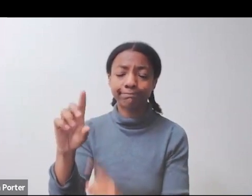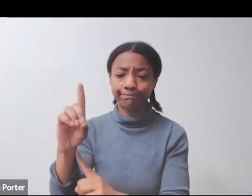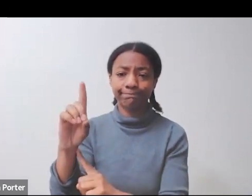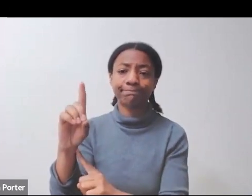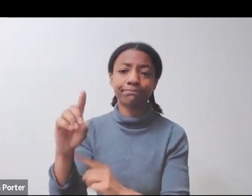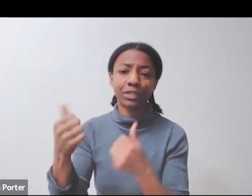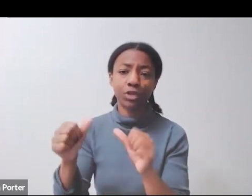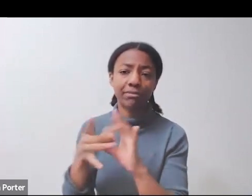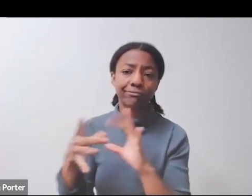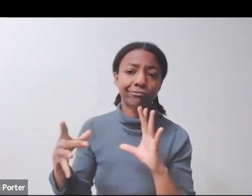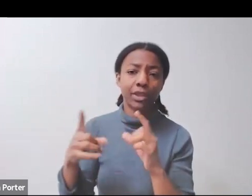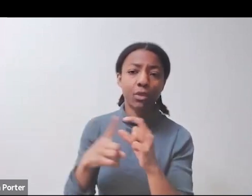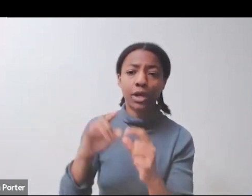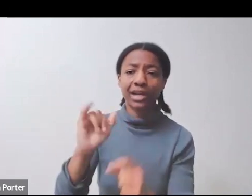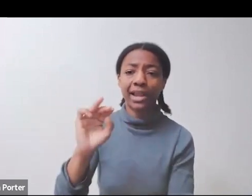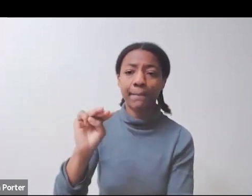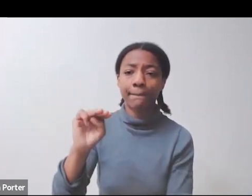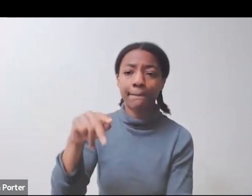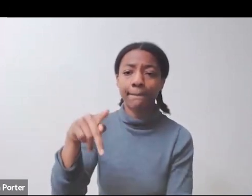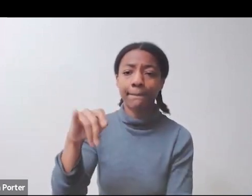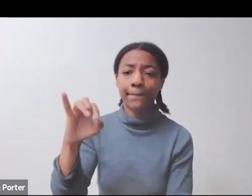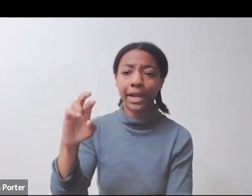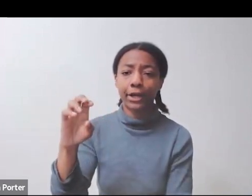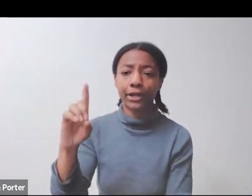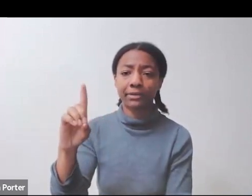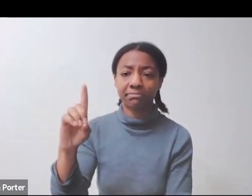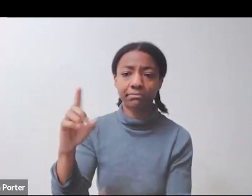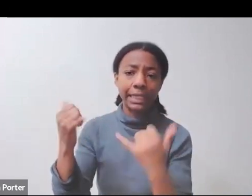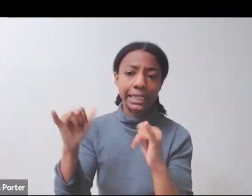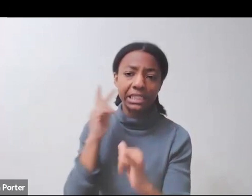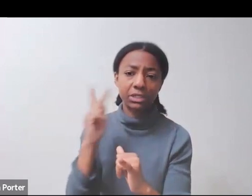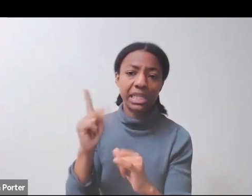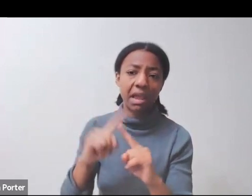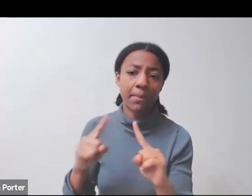The other thing is, again, this piece over K-12.